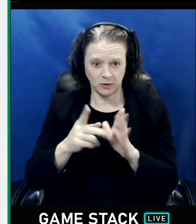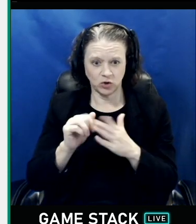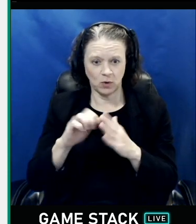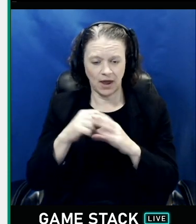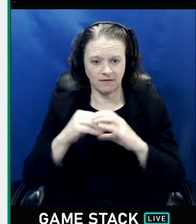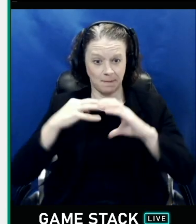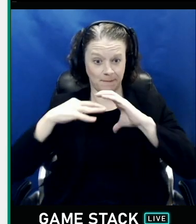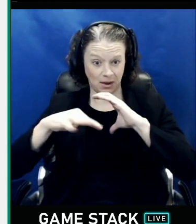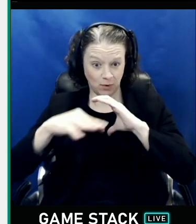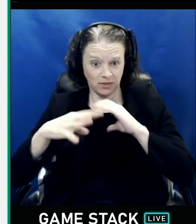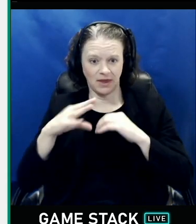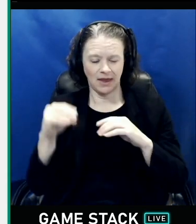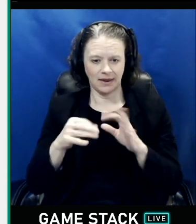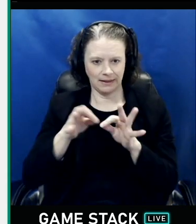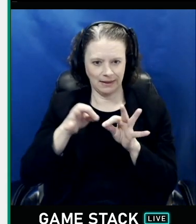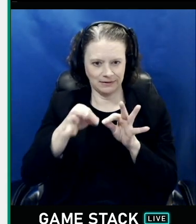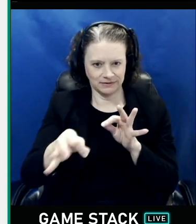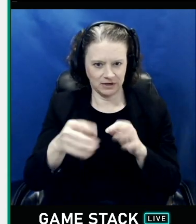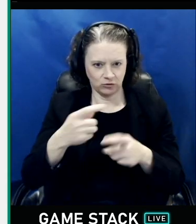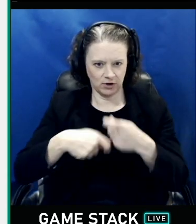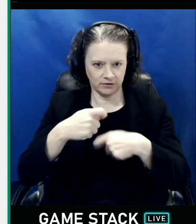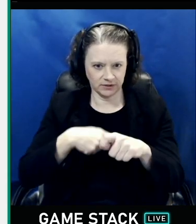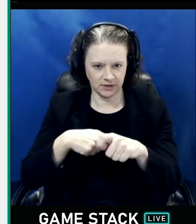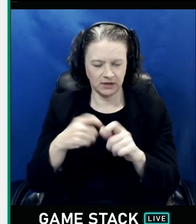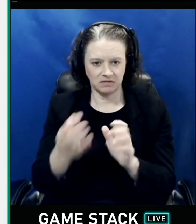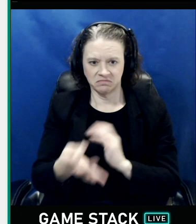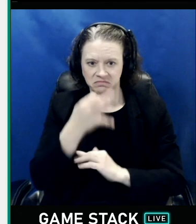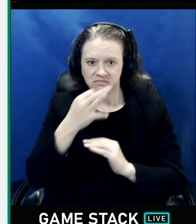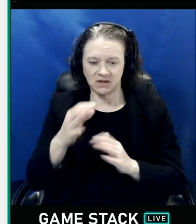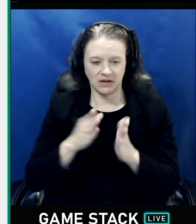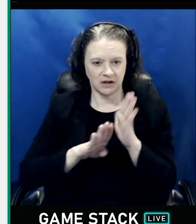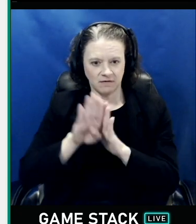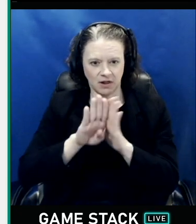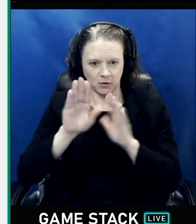Skilled developers may apply knowledge of these trade-offs while optimizing for performance.